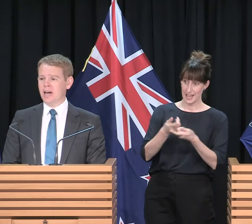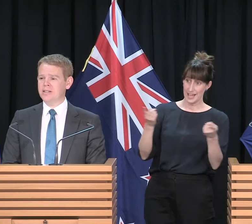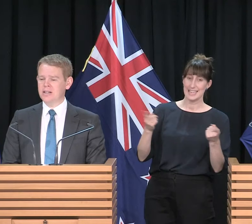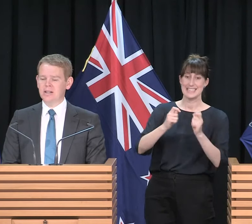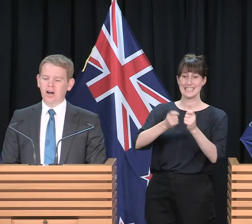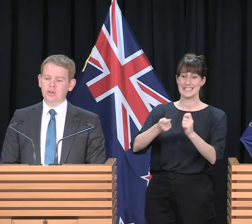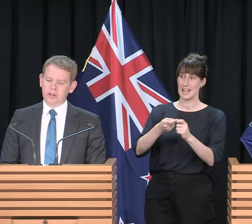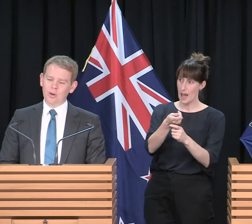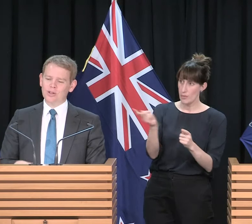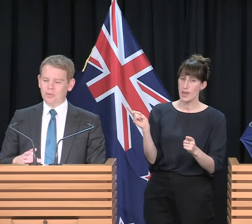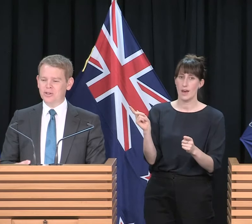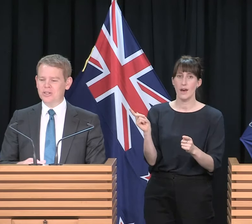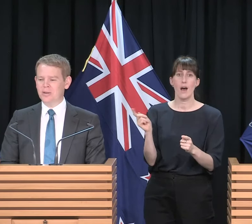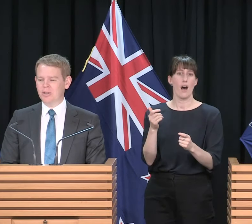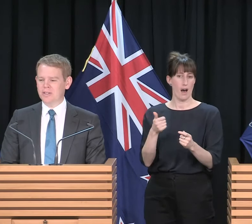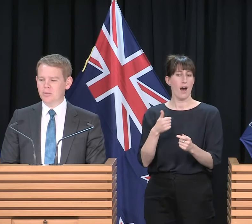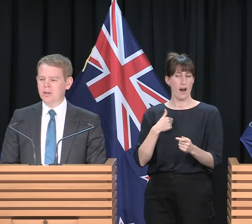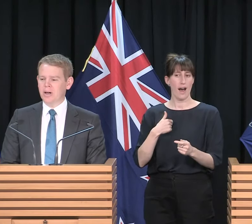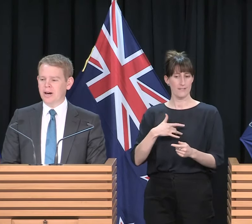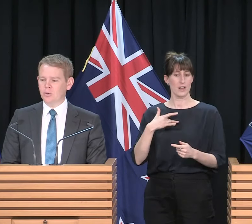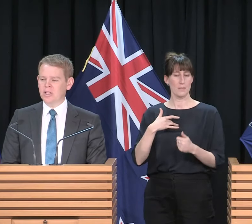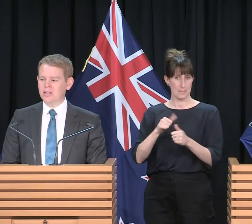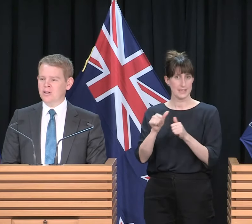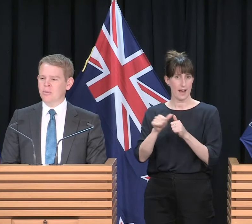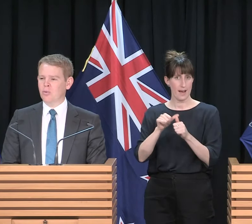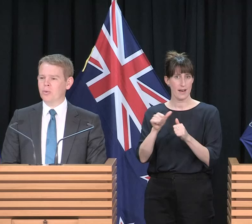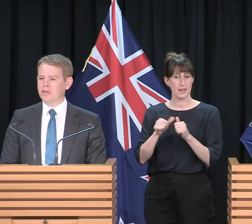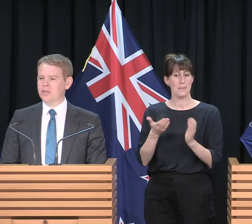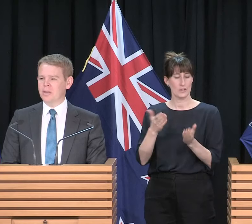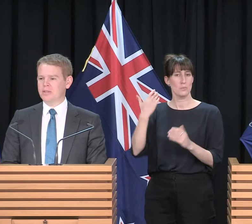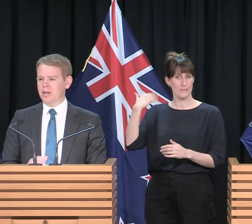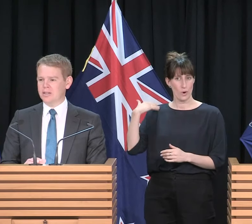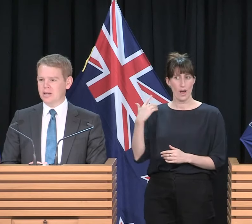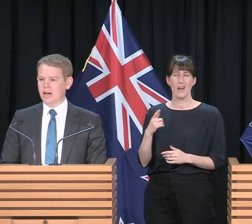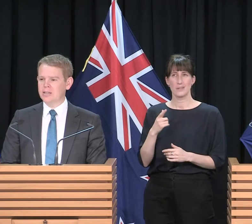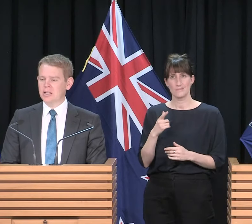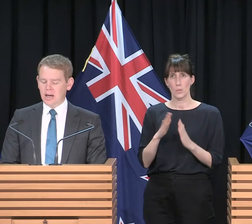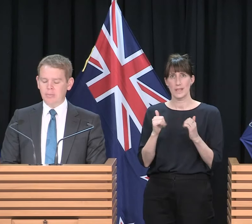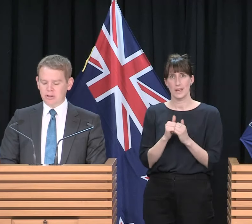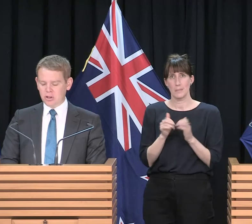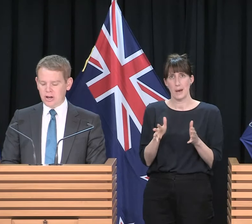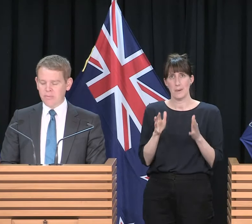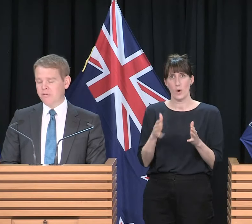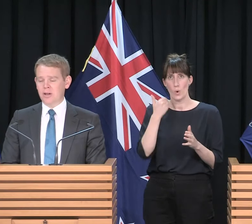there are no new cases of COVID-19 in the country today.